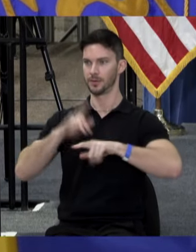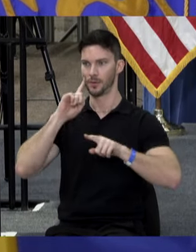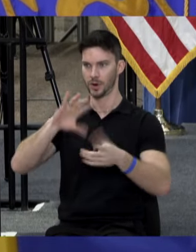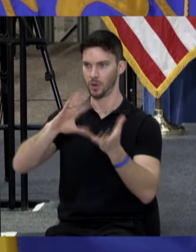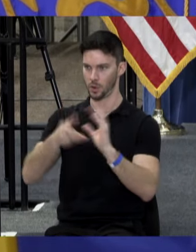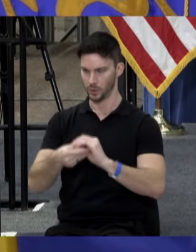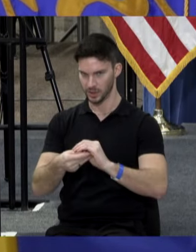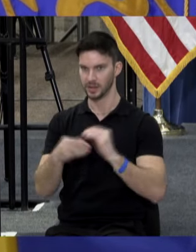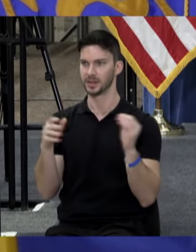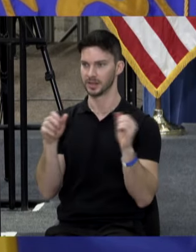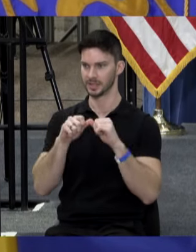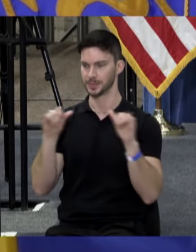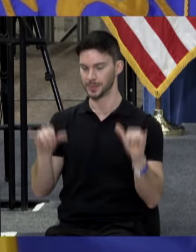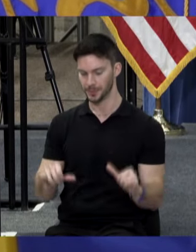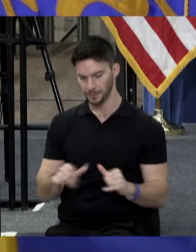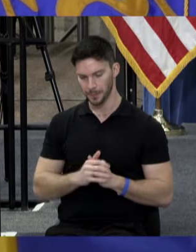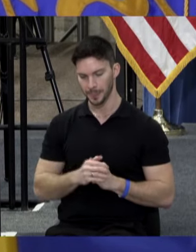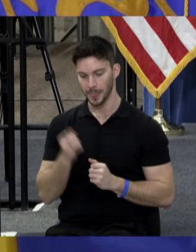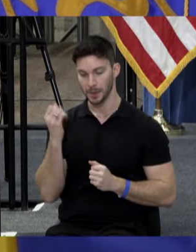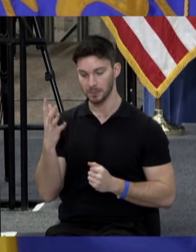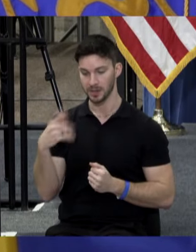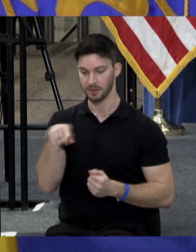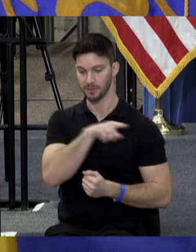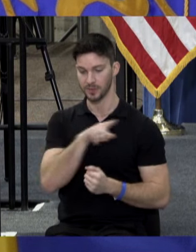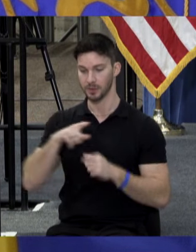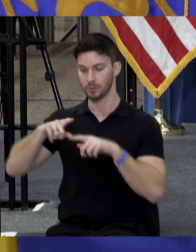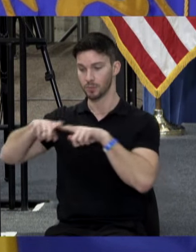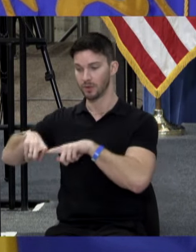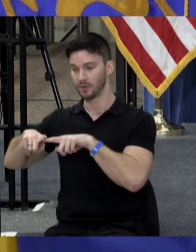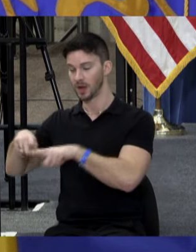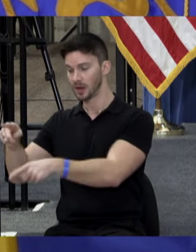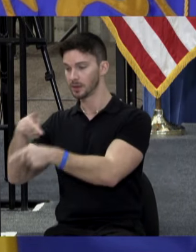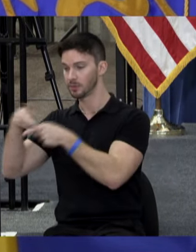family caregivers rely on professional workers for respite and complex tasks.